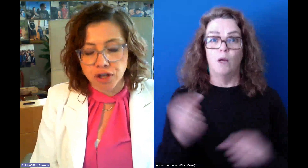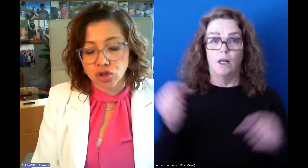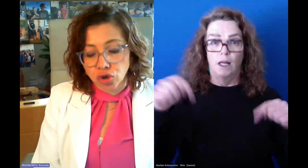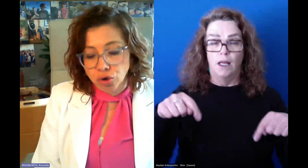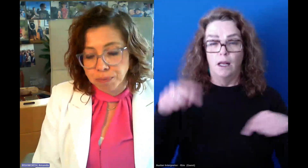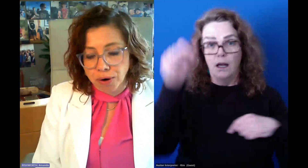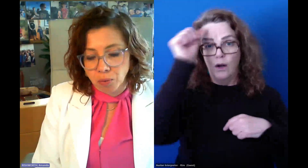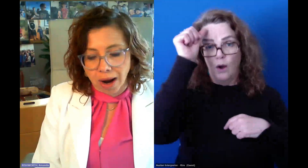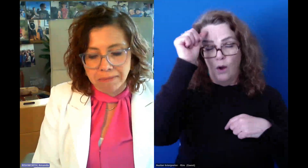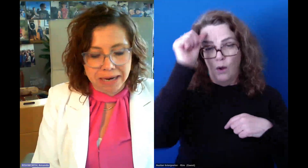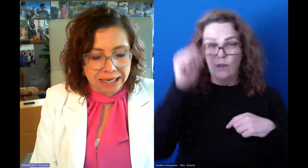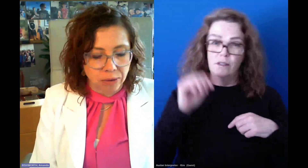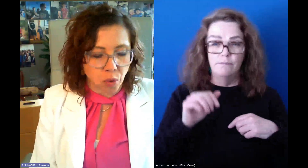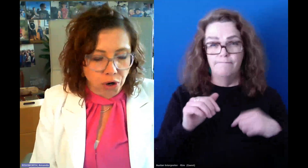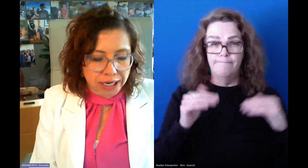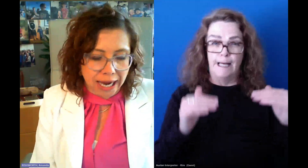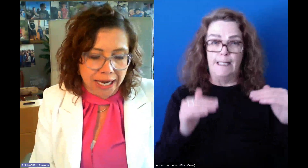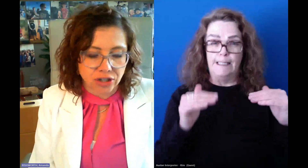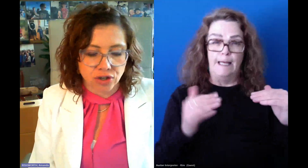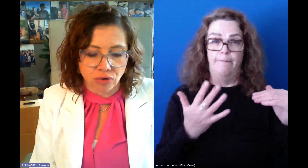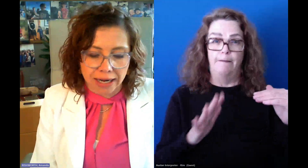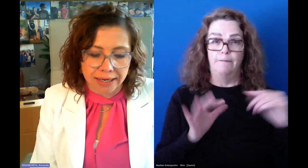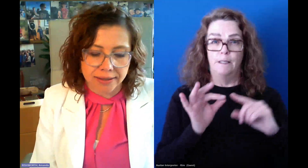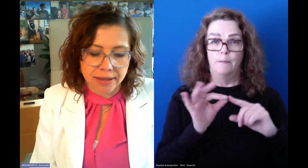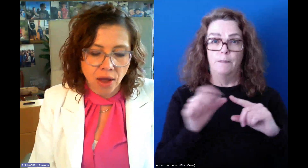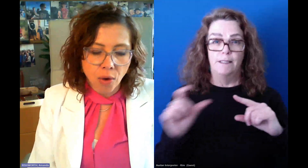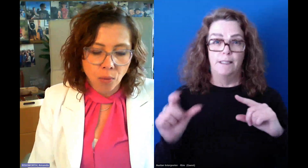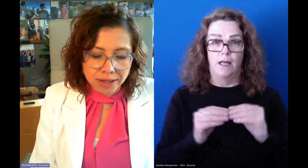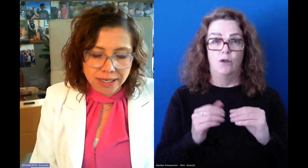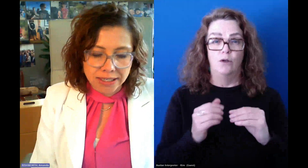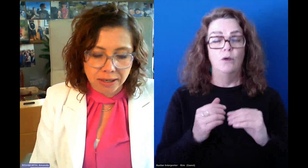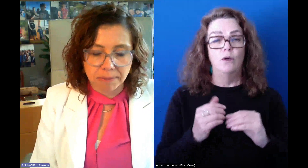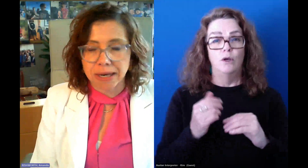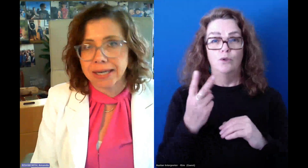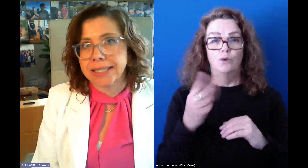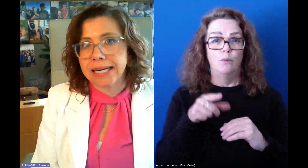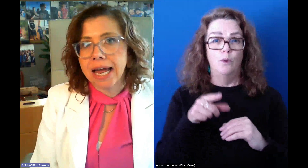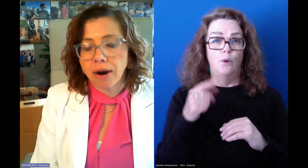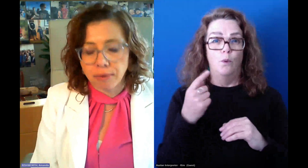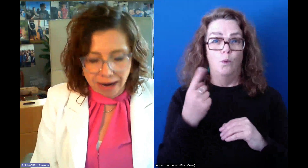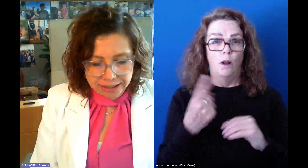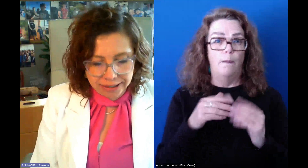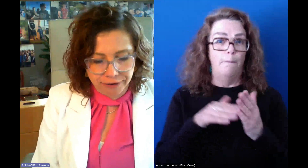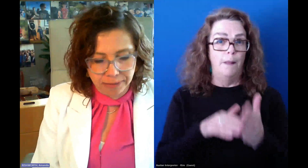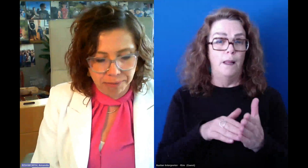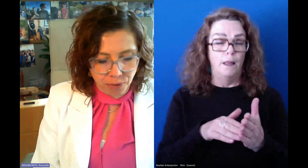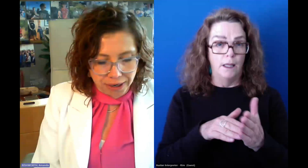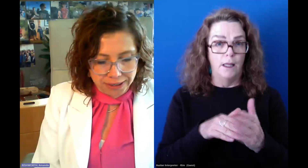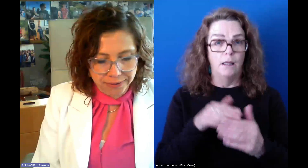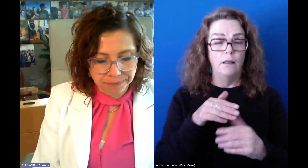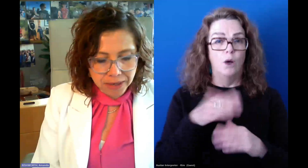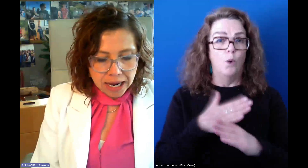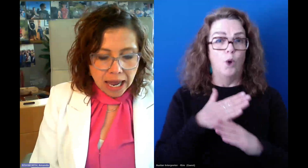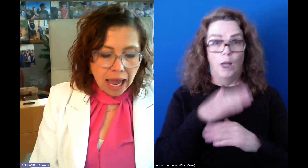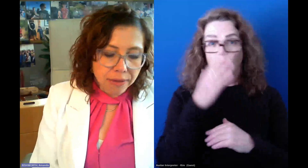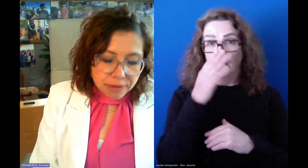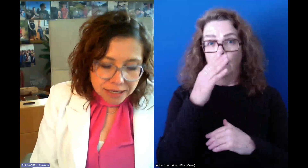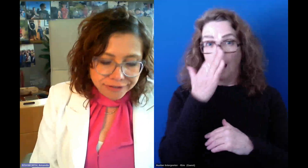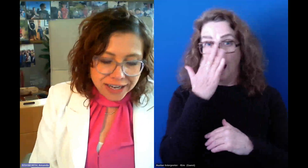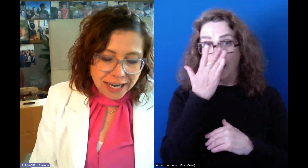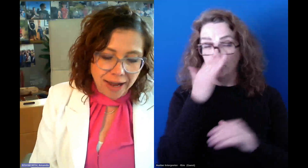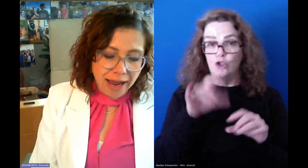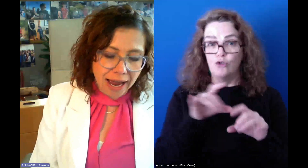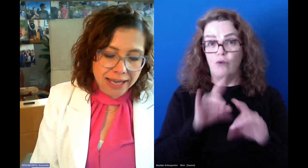of the 2.1 million working age Australians with disability are actively employed and this figure